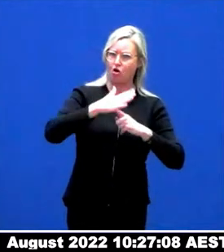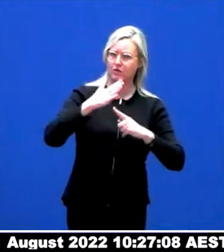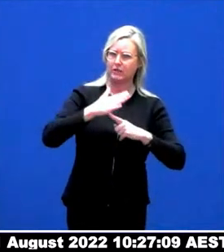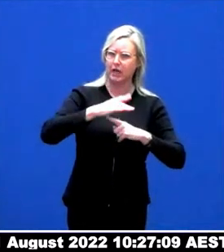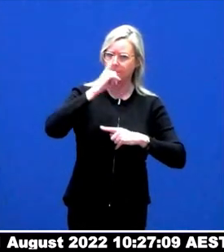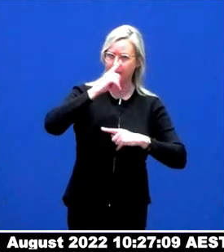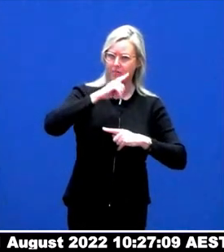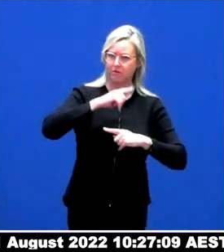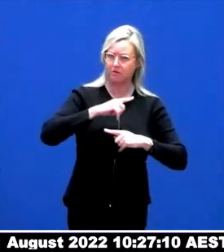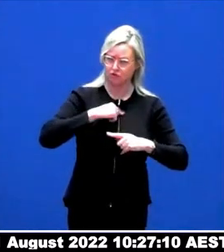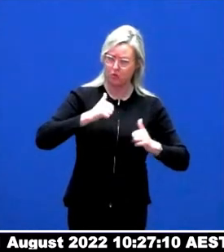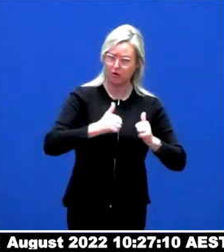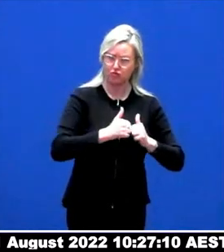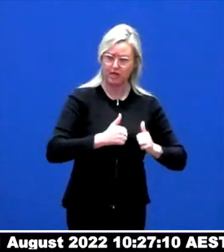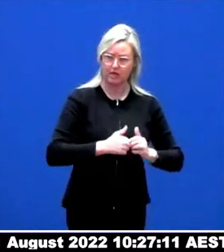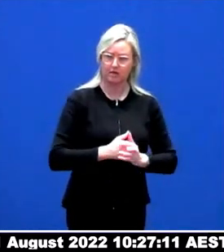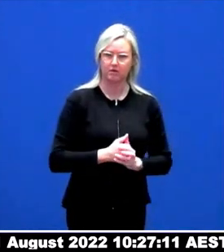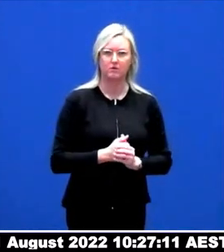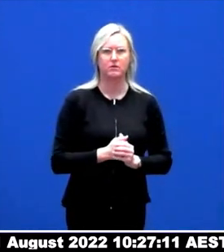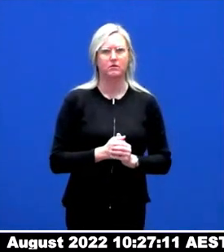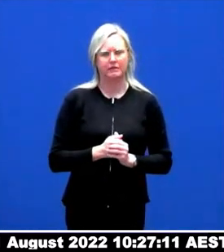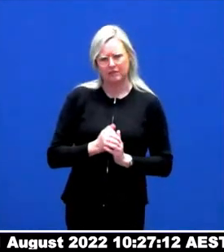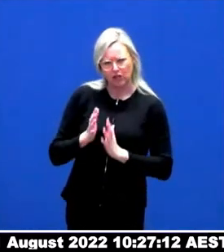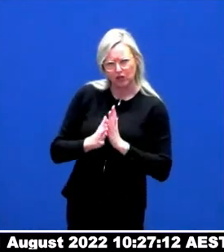You agree with that? MATTHEW FLAVEL: I'm not sure what you mean by "flag", sorry, Counsel.